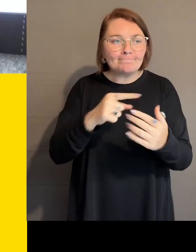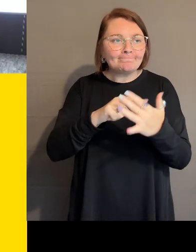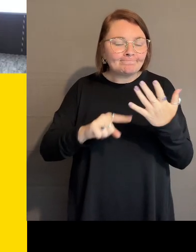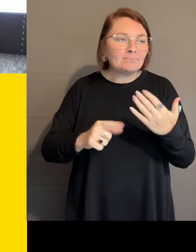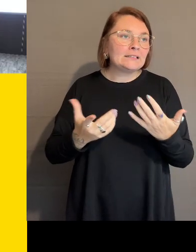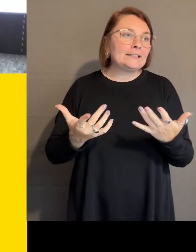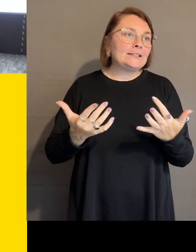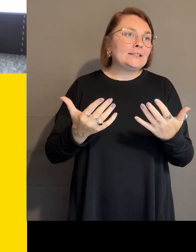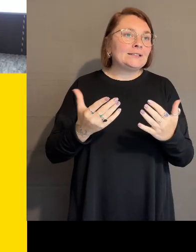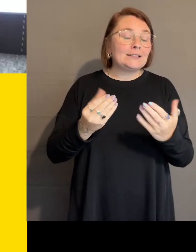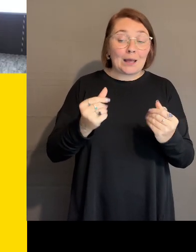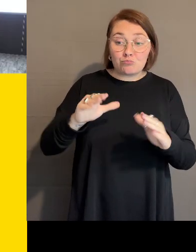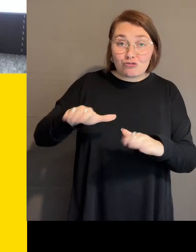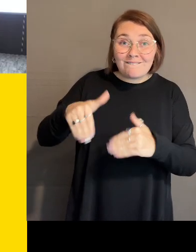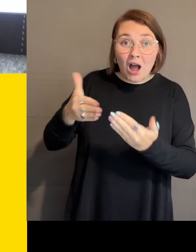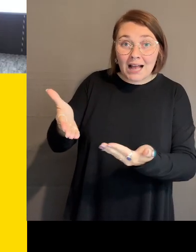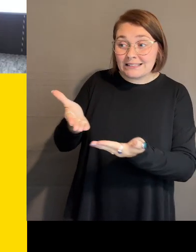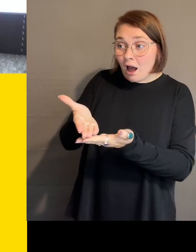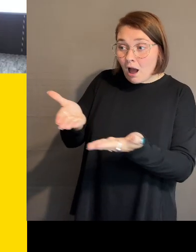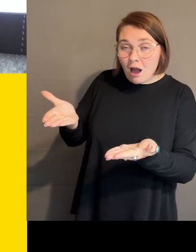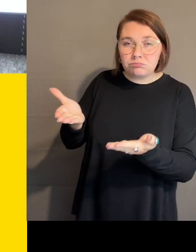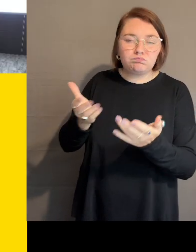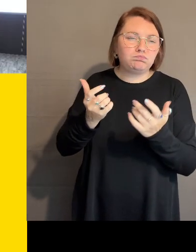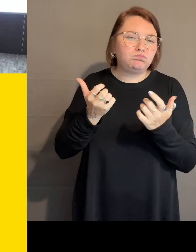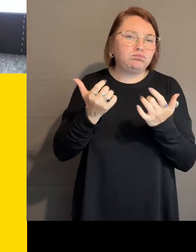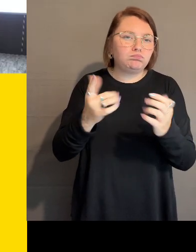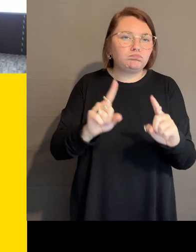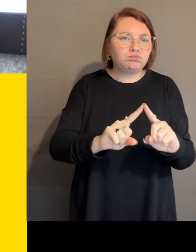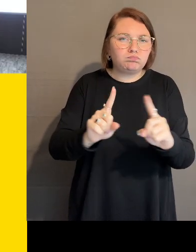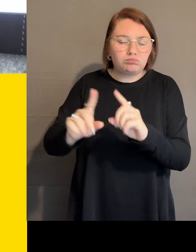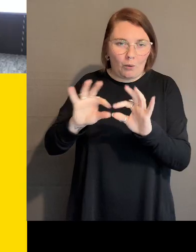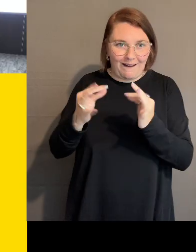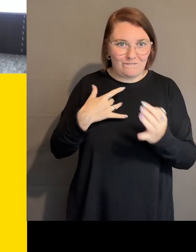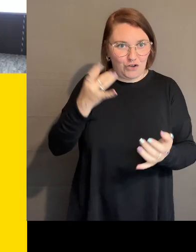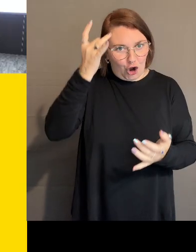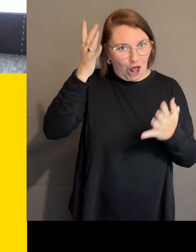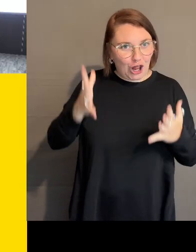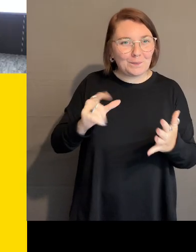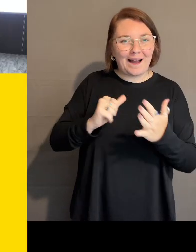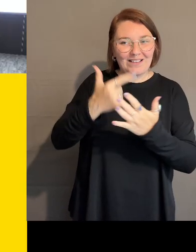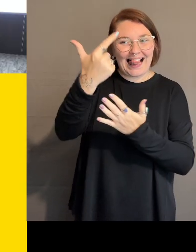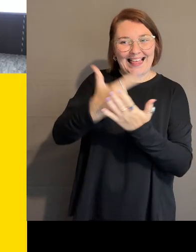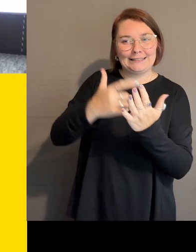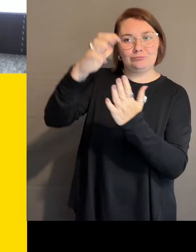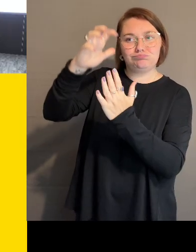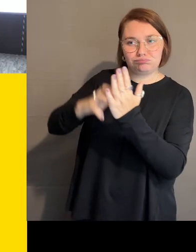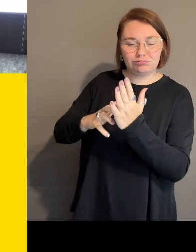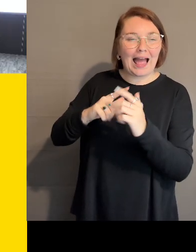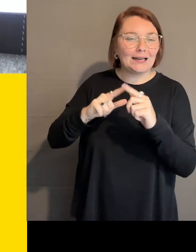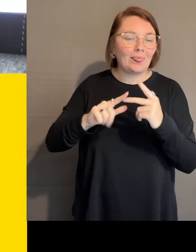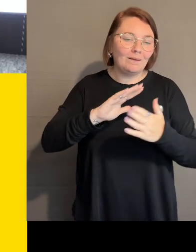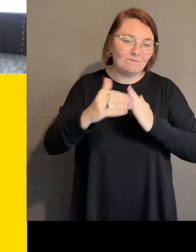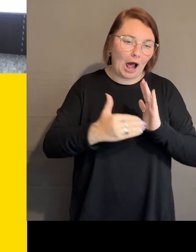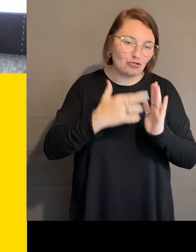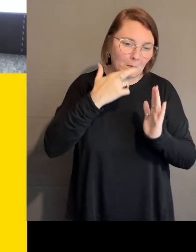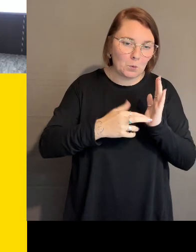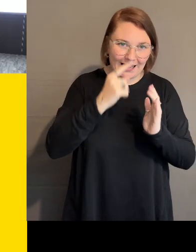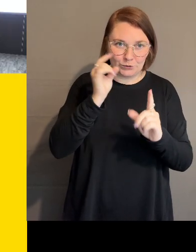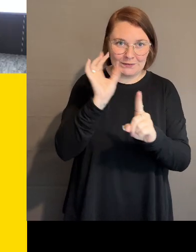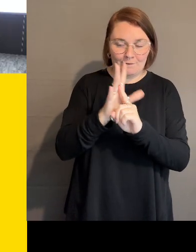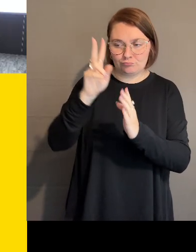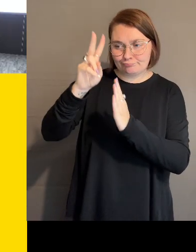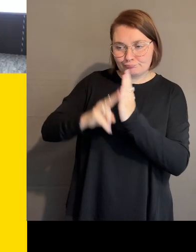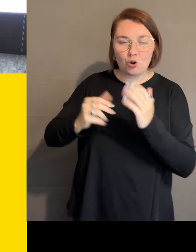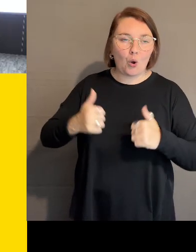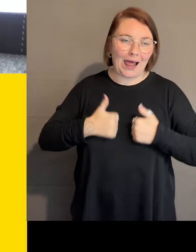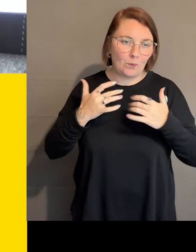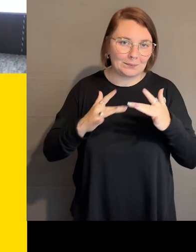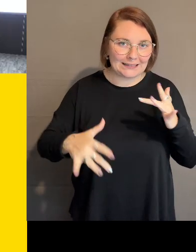Some providers, and a bunch of other organizations, all forgotten, but there's a list in there and in the final report that you can have a look that's on our website.